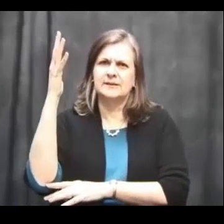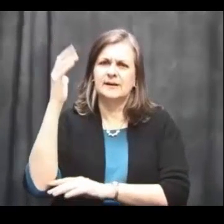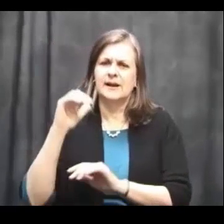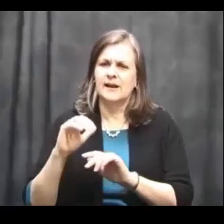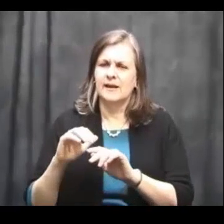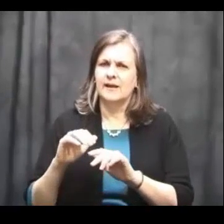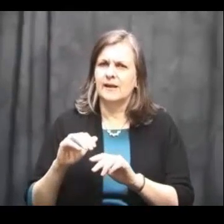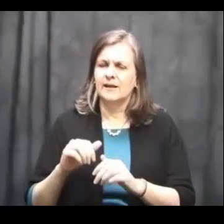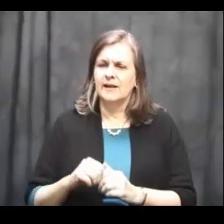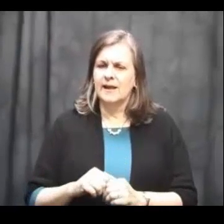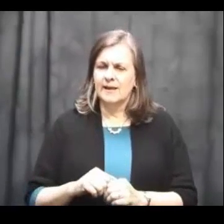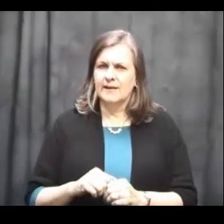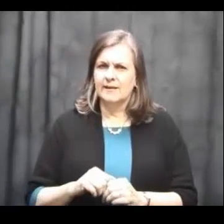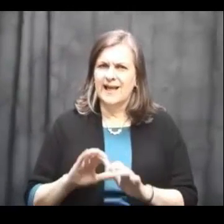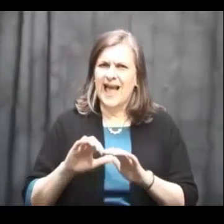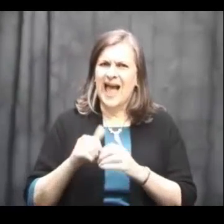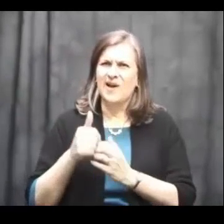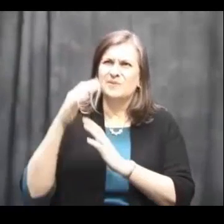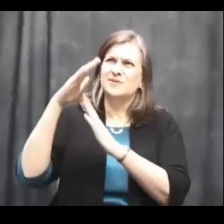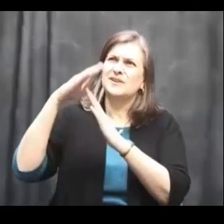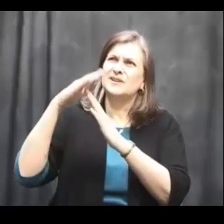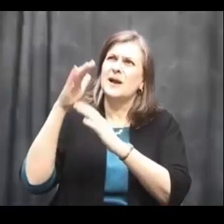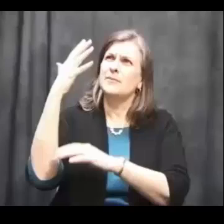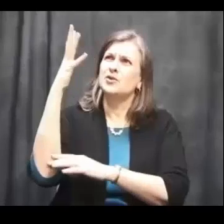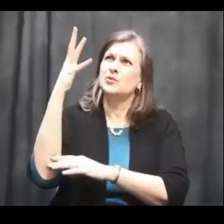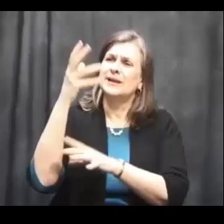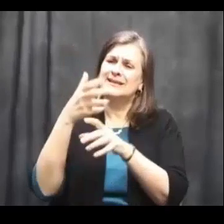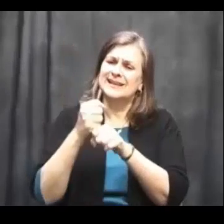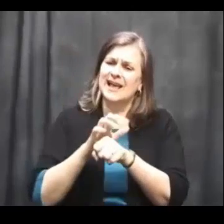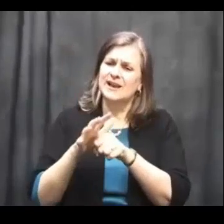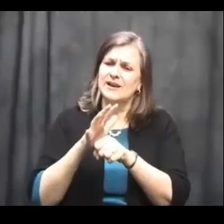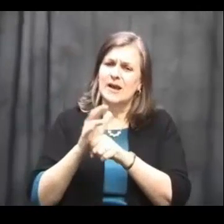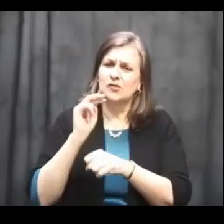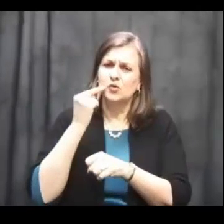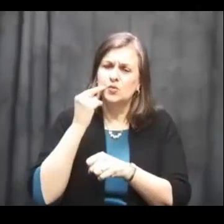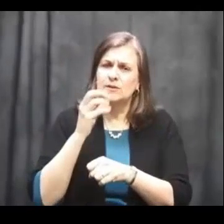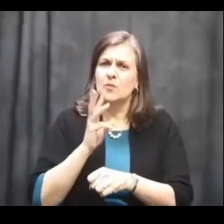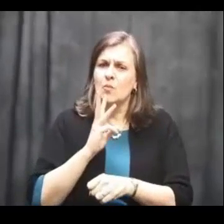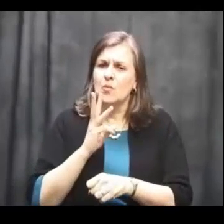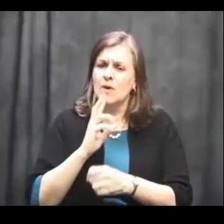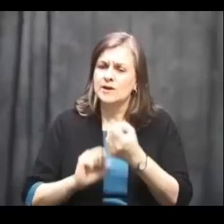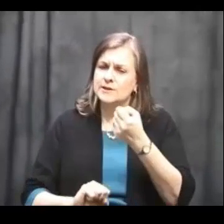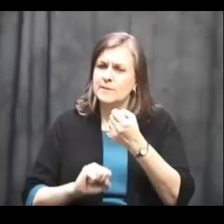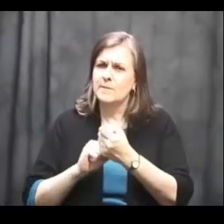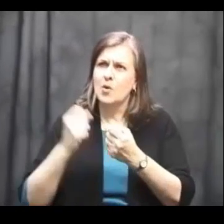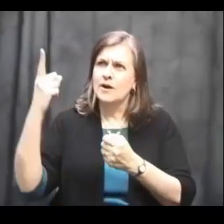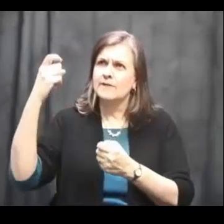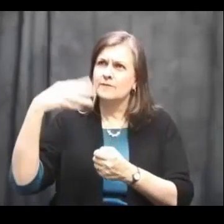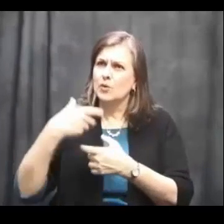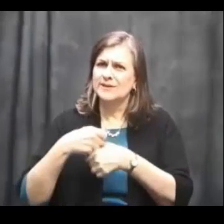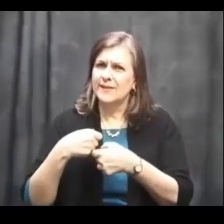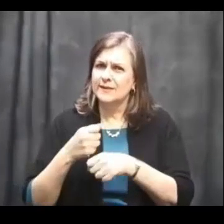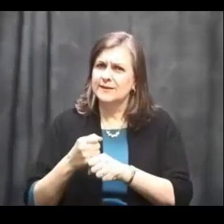how is it that you will ever get enough nutrients to the top of that plant to support photosynthesis